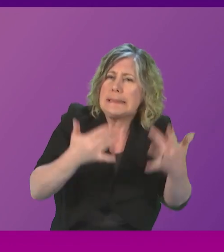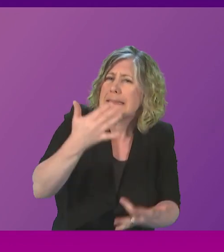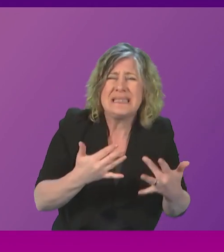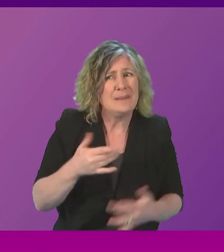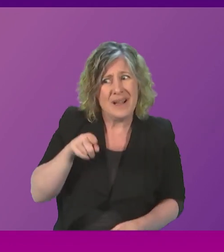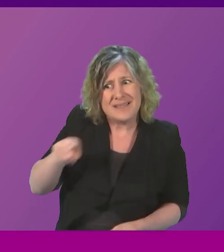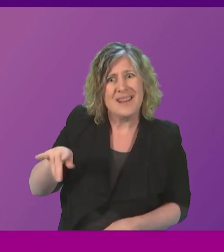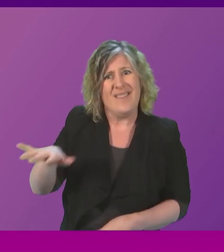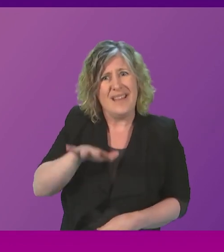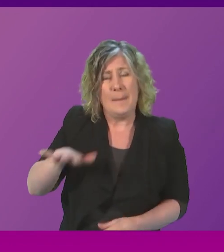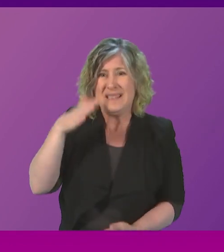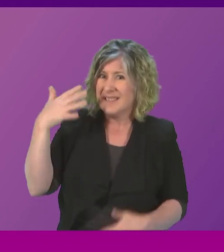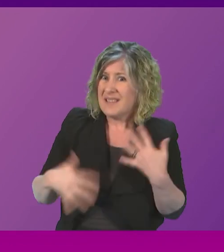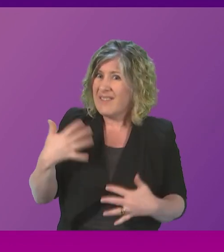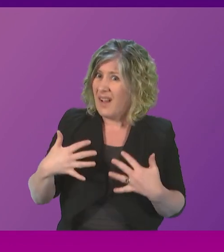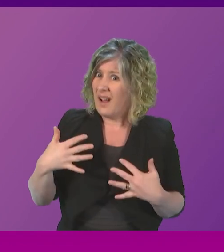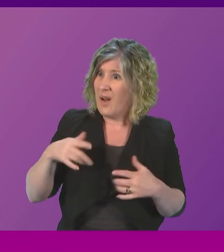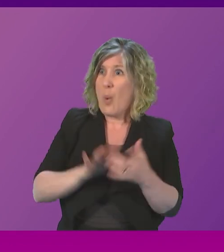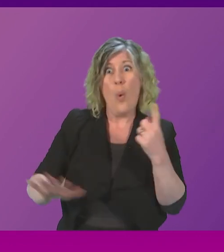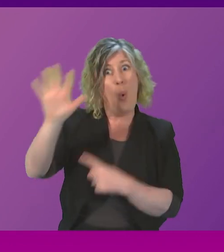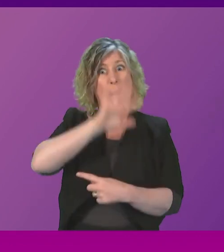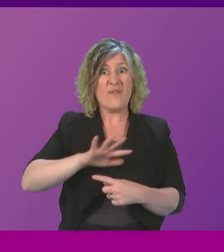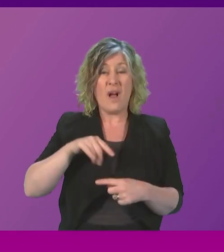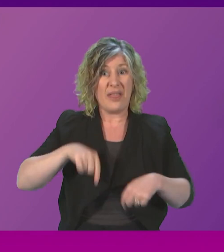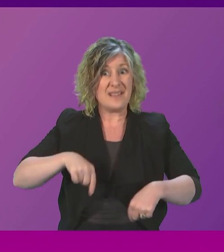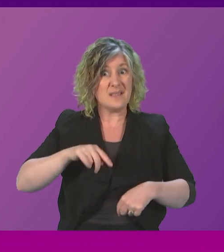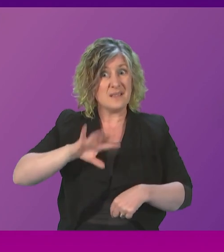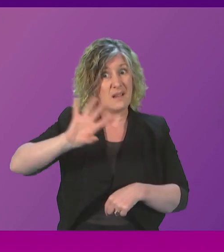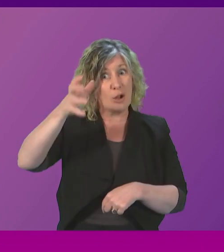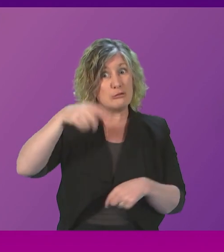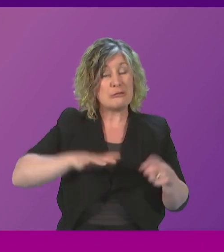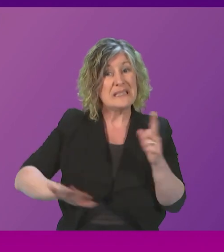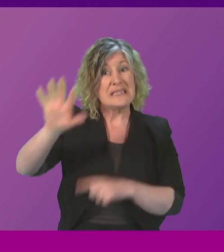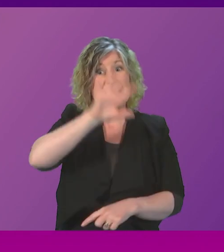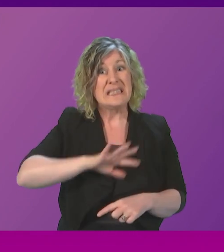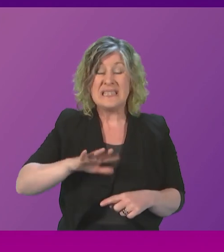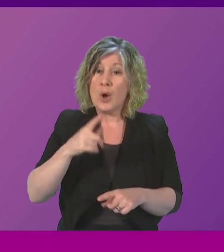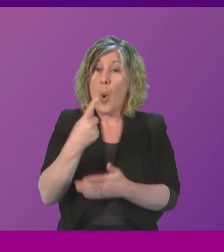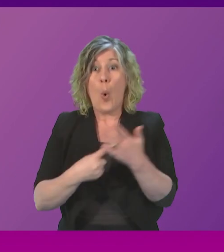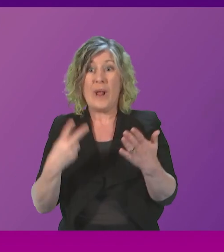Families are suffering right across this country. We are not talking about just two years of Scottish National Party failure; there have